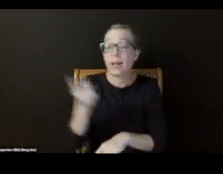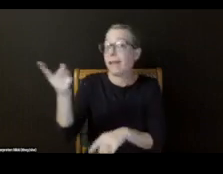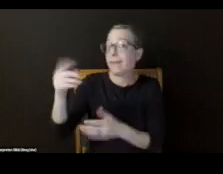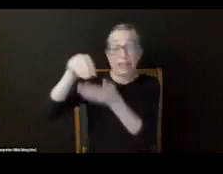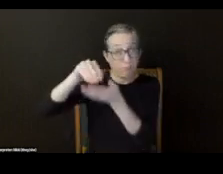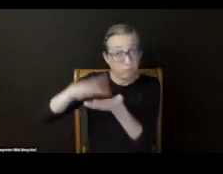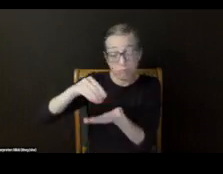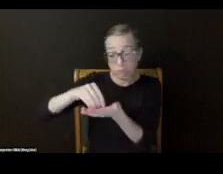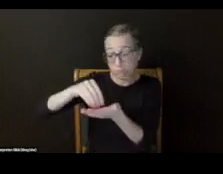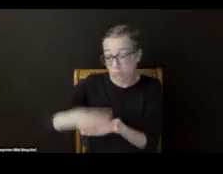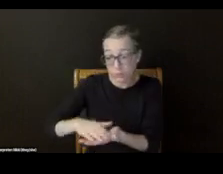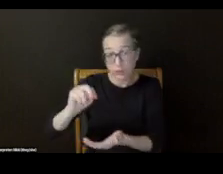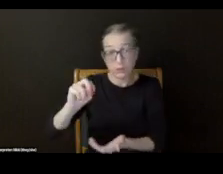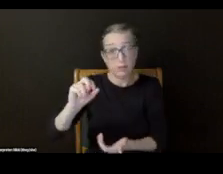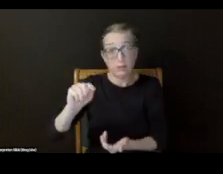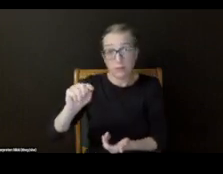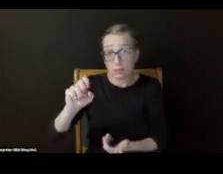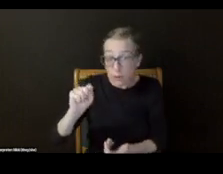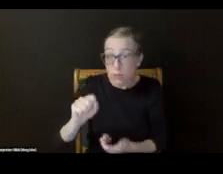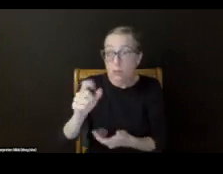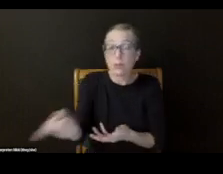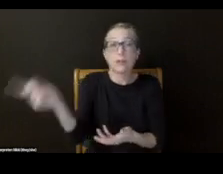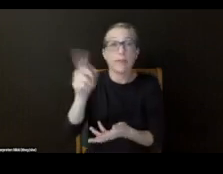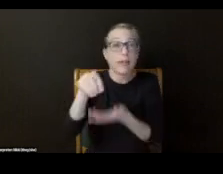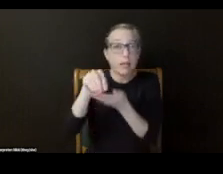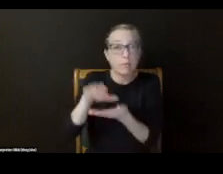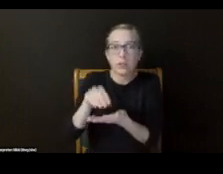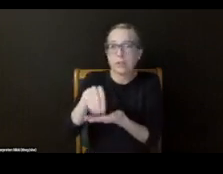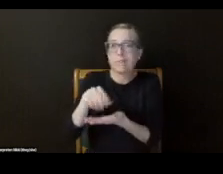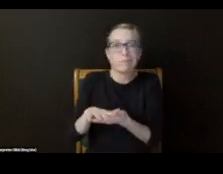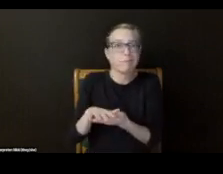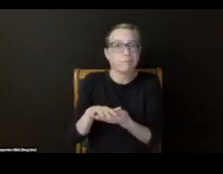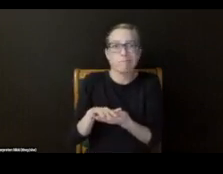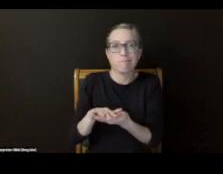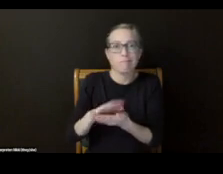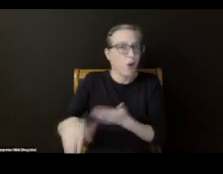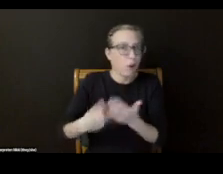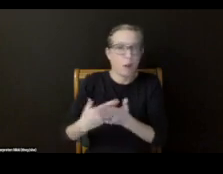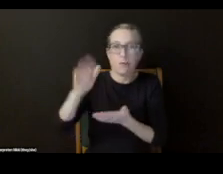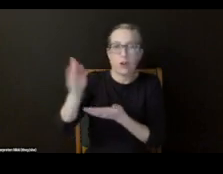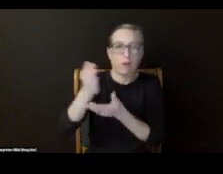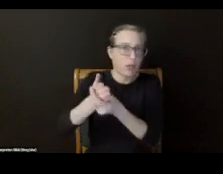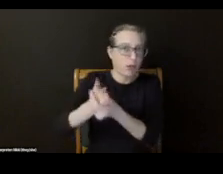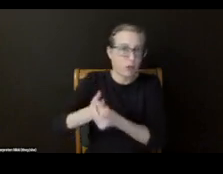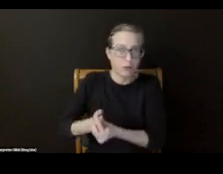They put it in all her records and everything. Like basically they're like